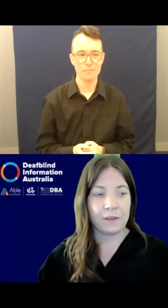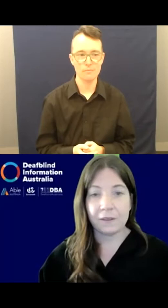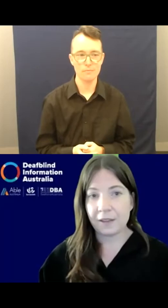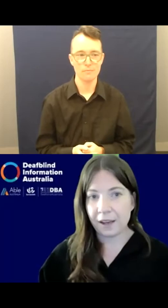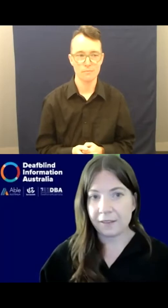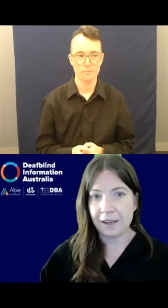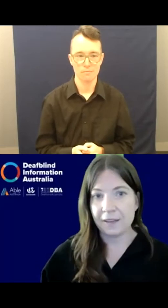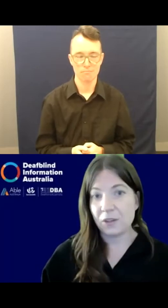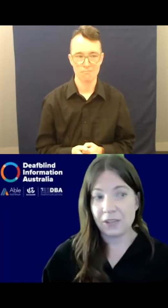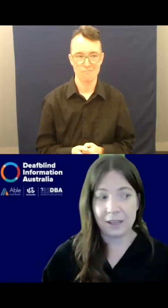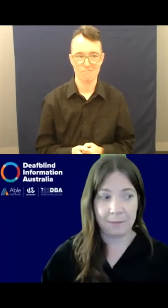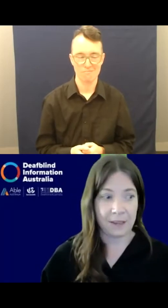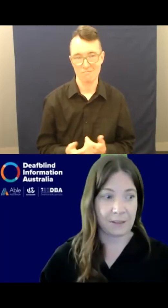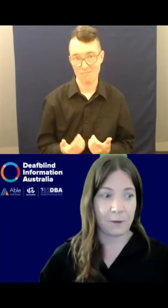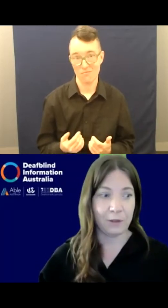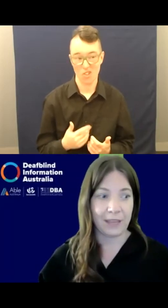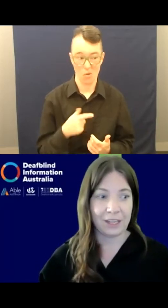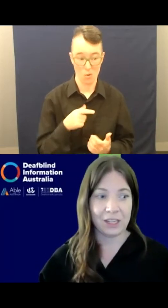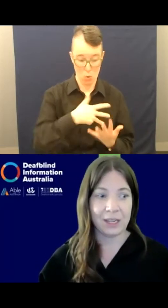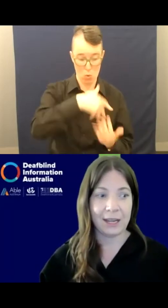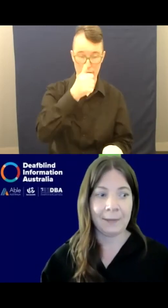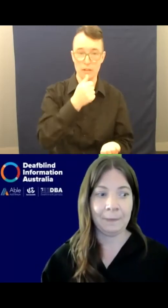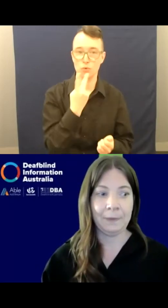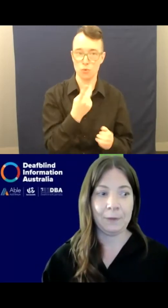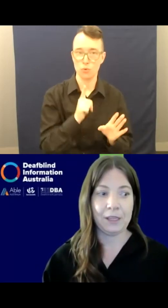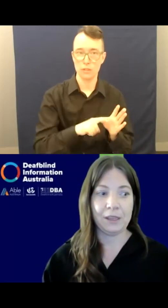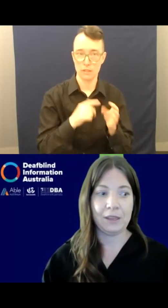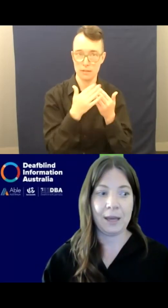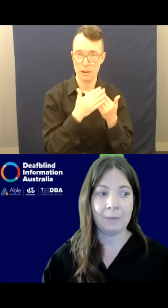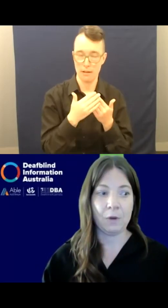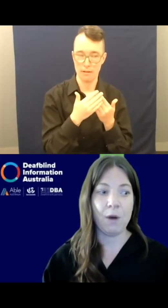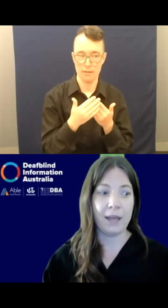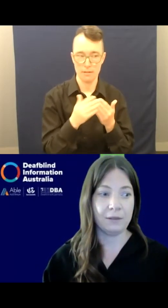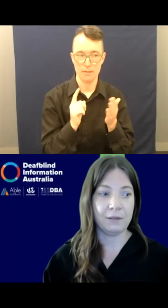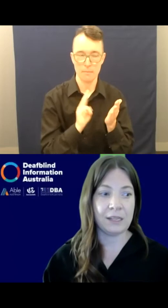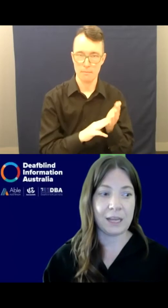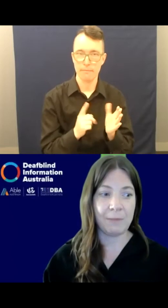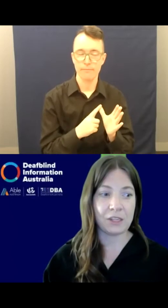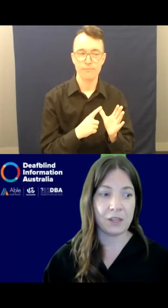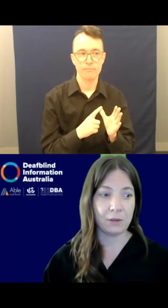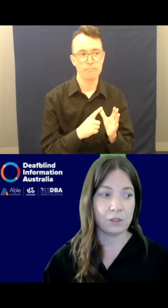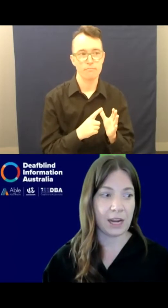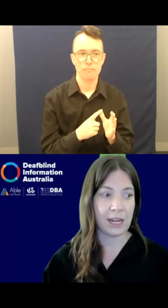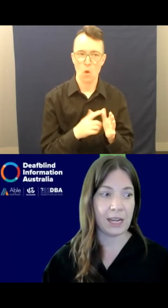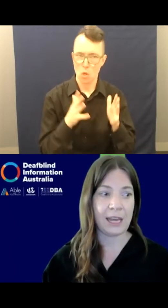Like I said it's a two year Masters qualification with quite in-depth mental health training and a